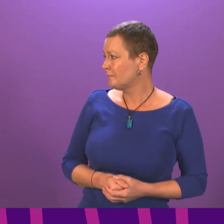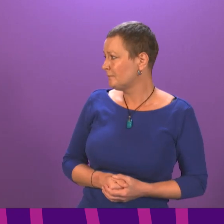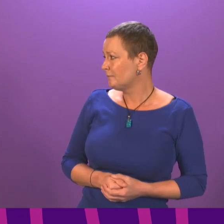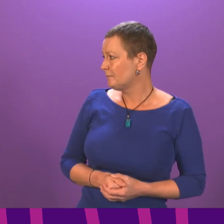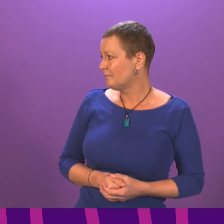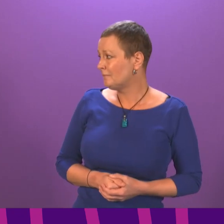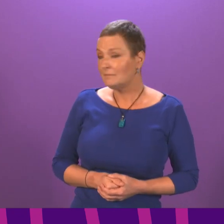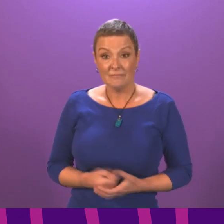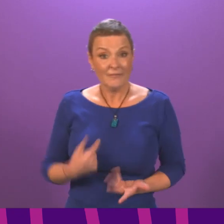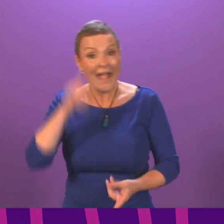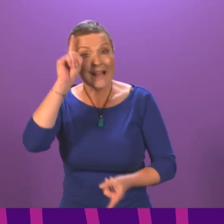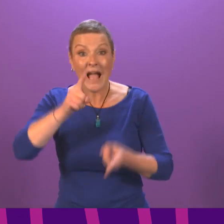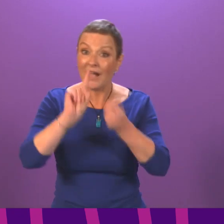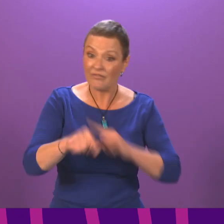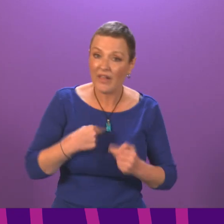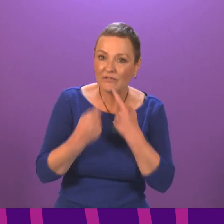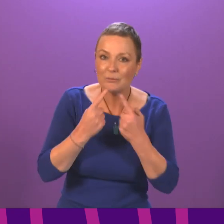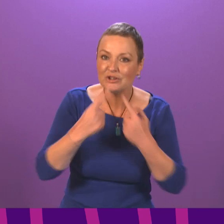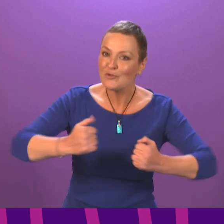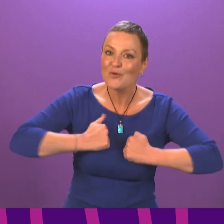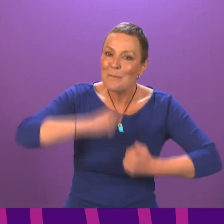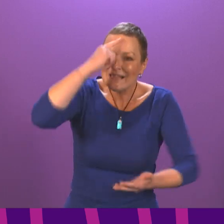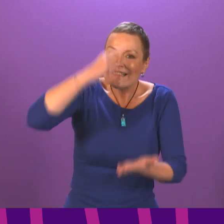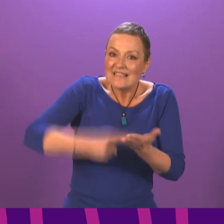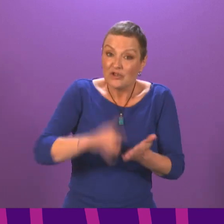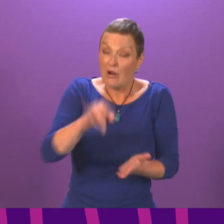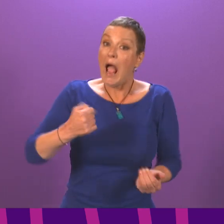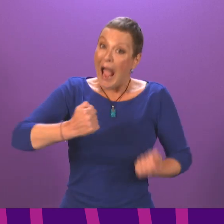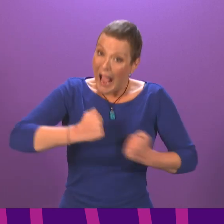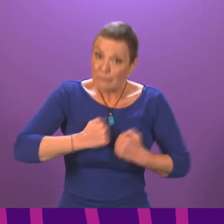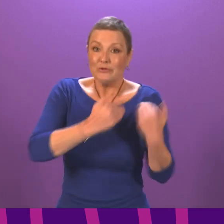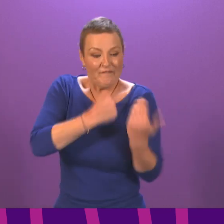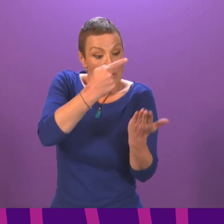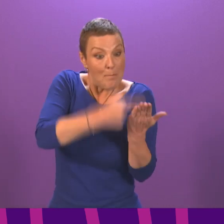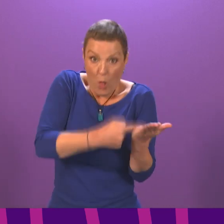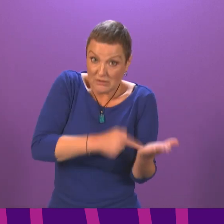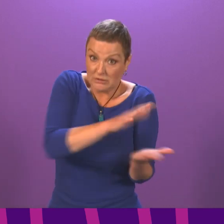are clinical decisions, taken by clinicians. The policy is very clear. If somebody is in